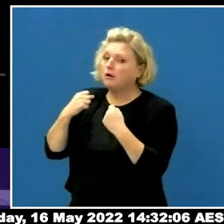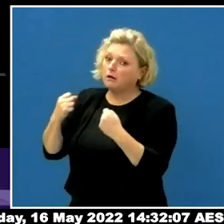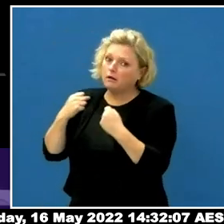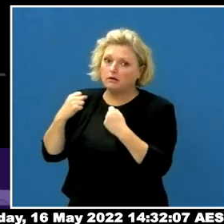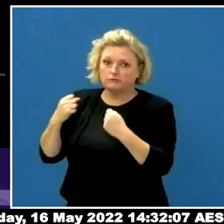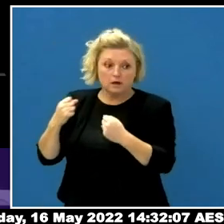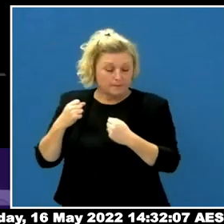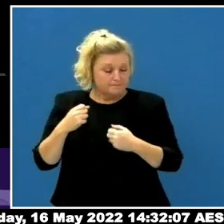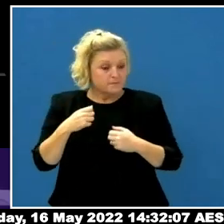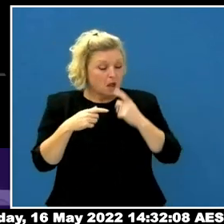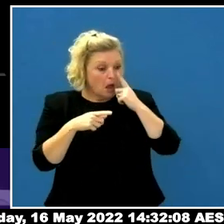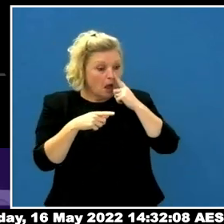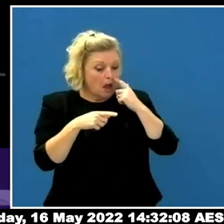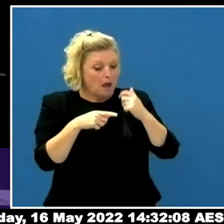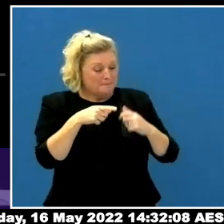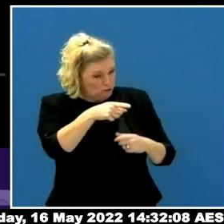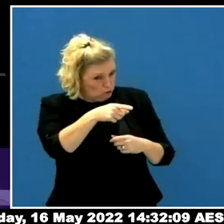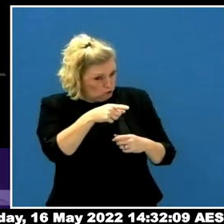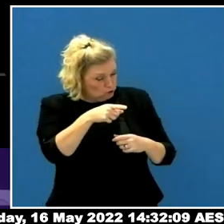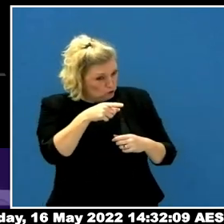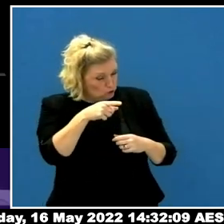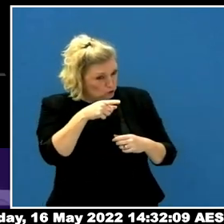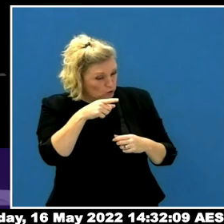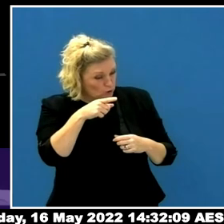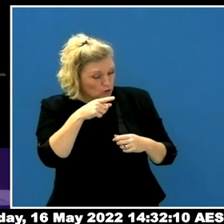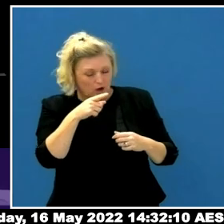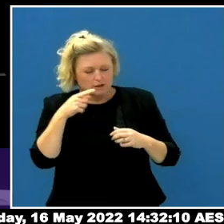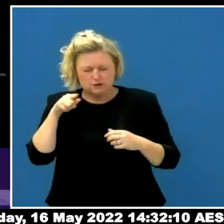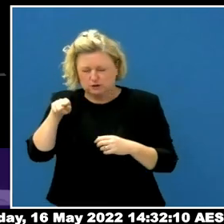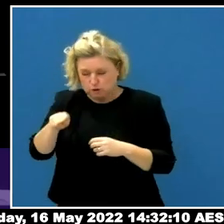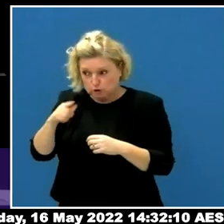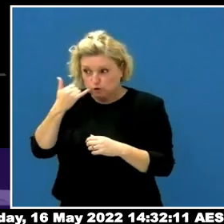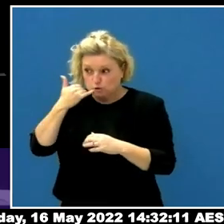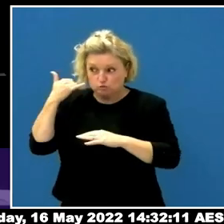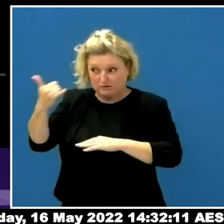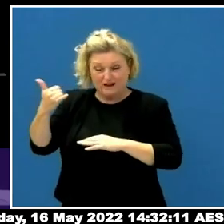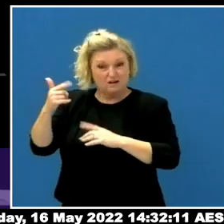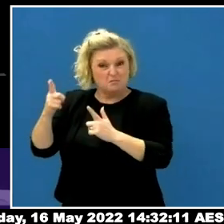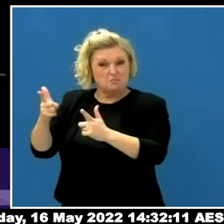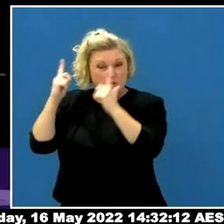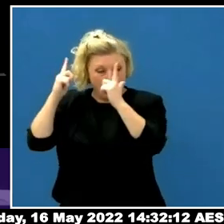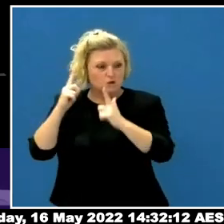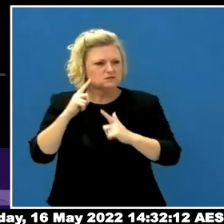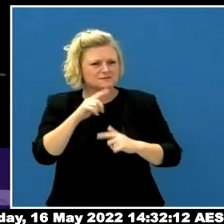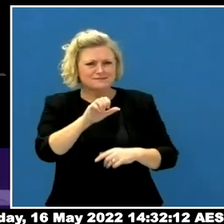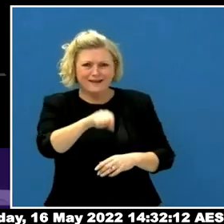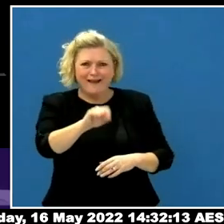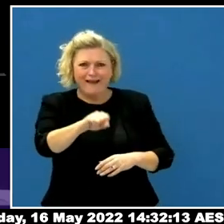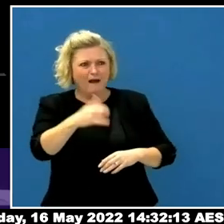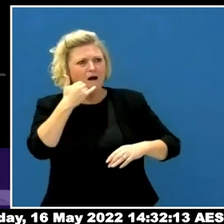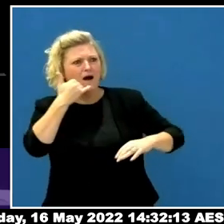I rang her that afternoon and I said I want an explanation of what happened and where